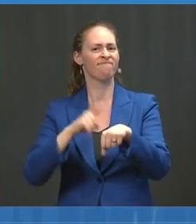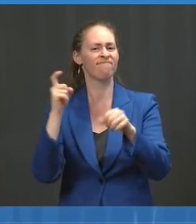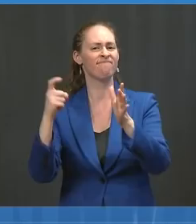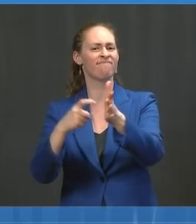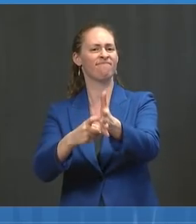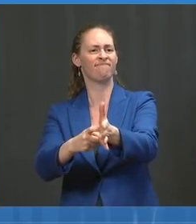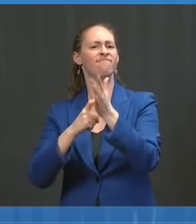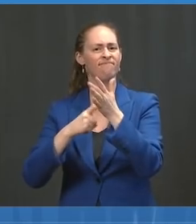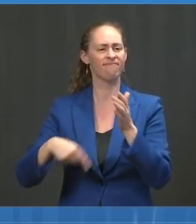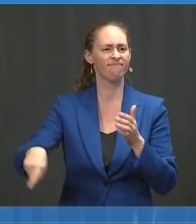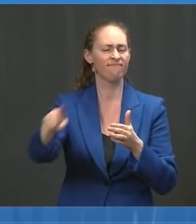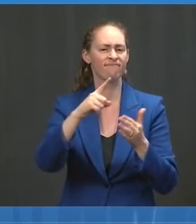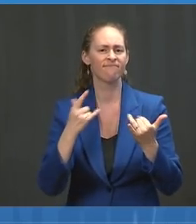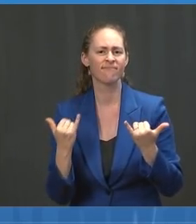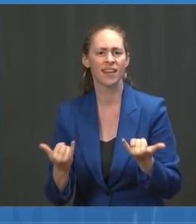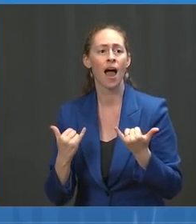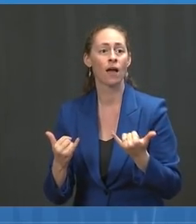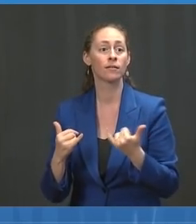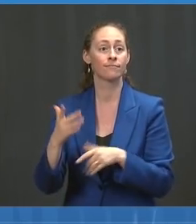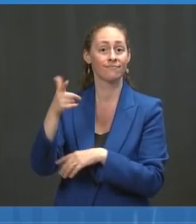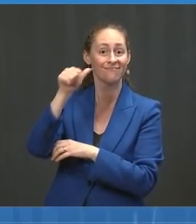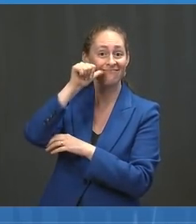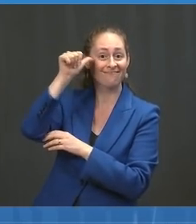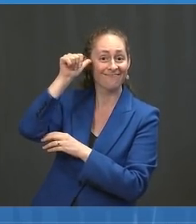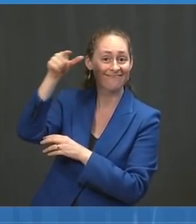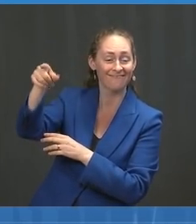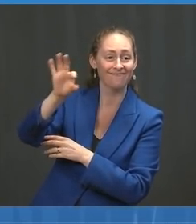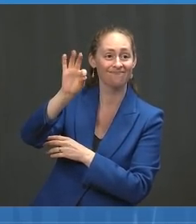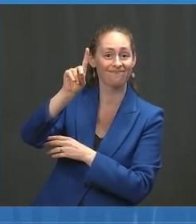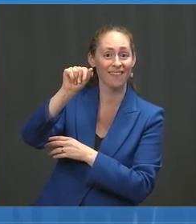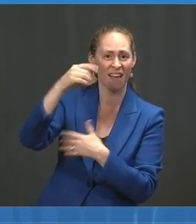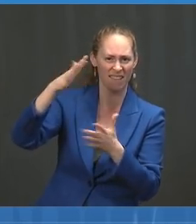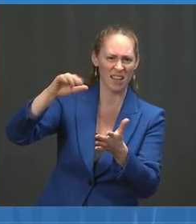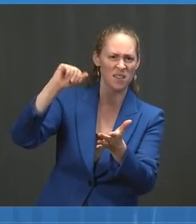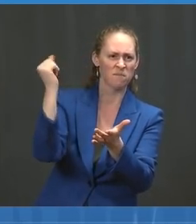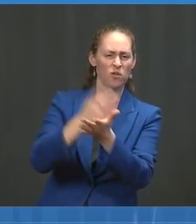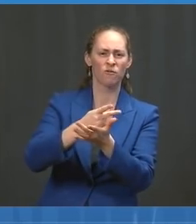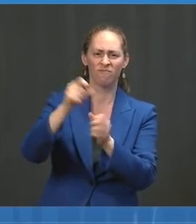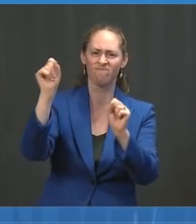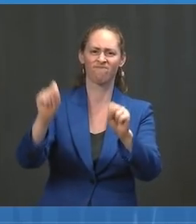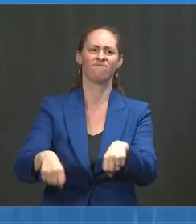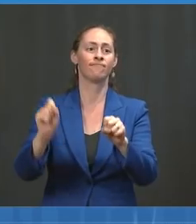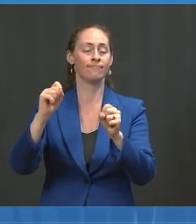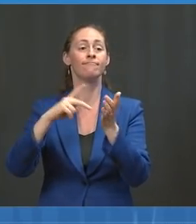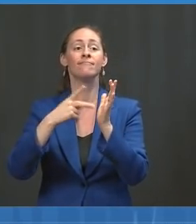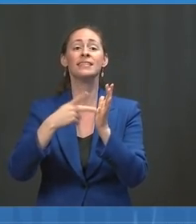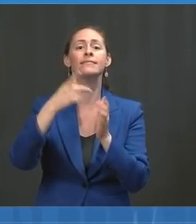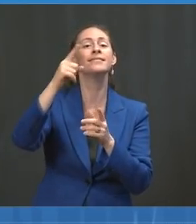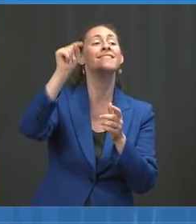Yesterday's approval by the FDA will help nudge organizations who may have been on the fence about vaccine requirements